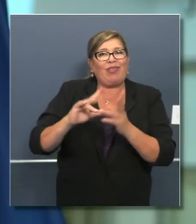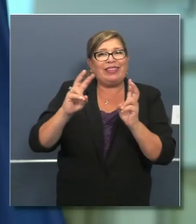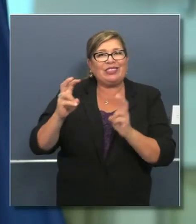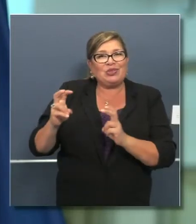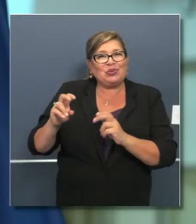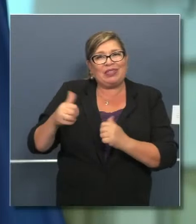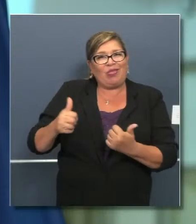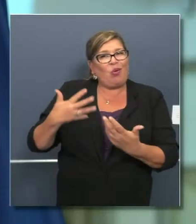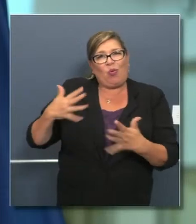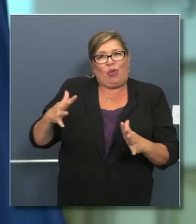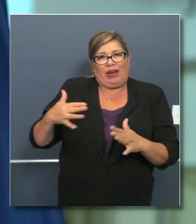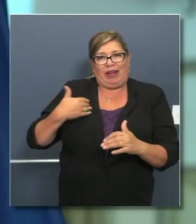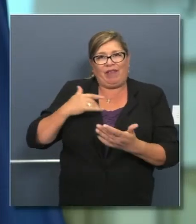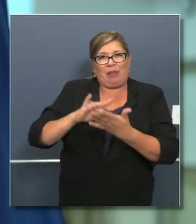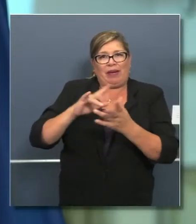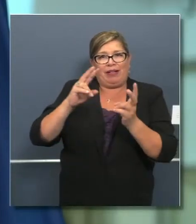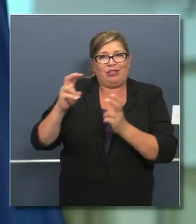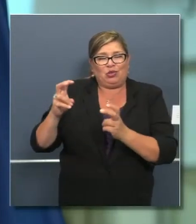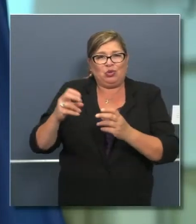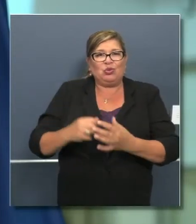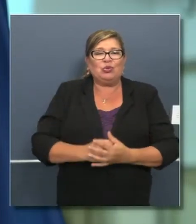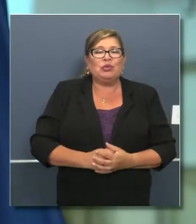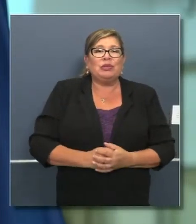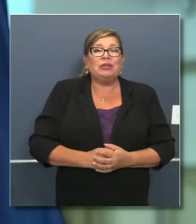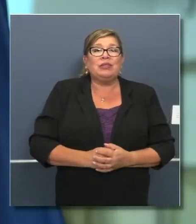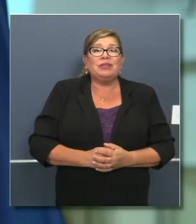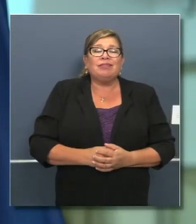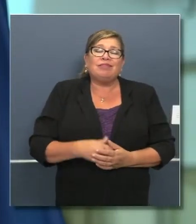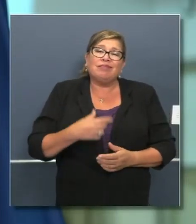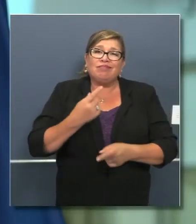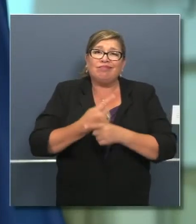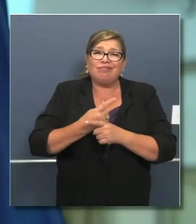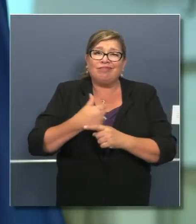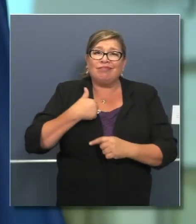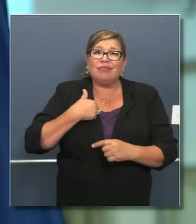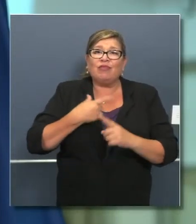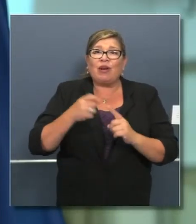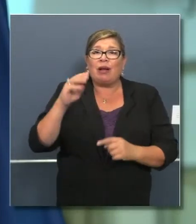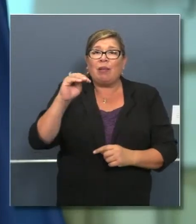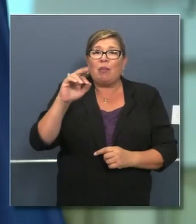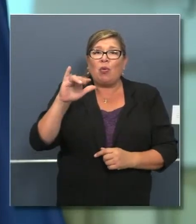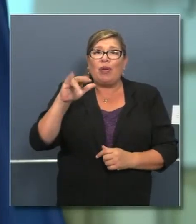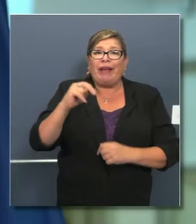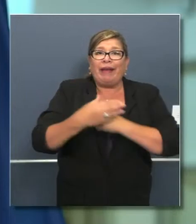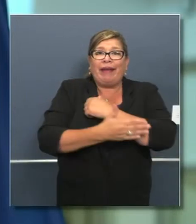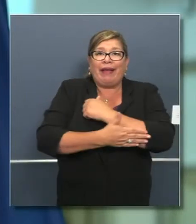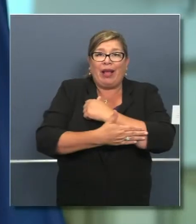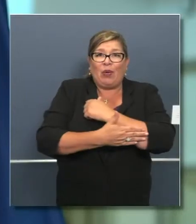to Sacramento from Marin County very nearby San Quentin San Quentin is interestingly one of the